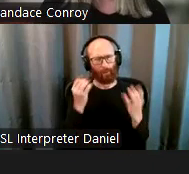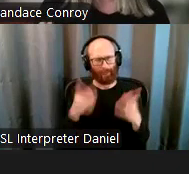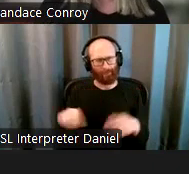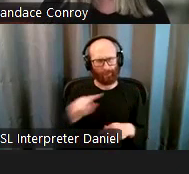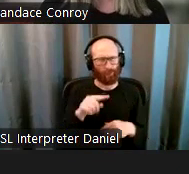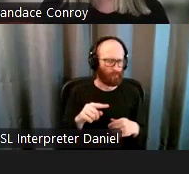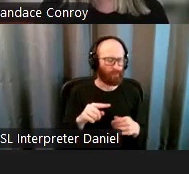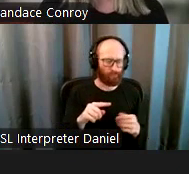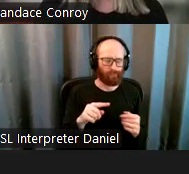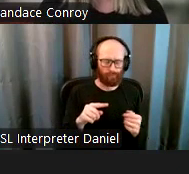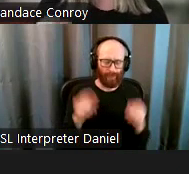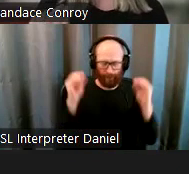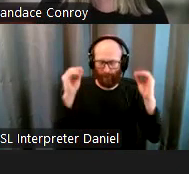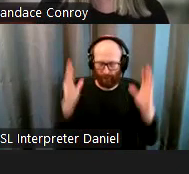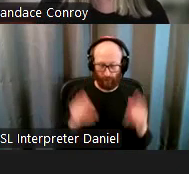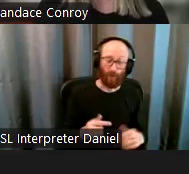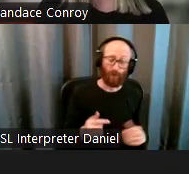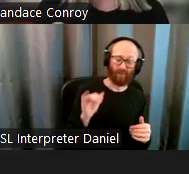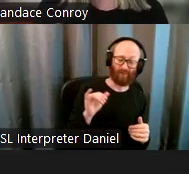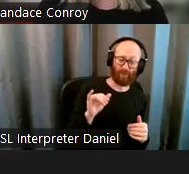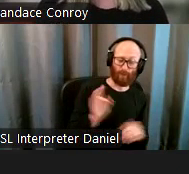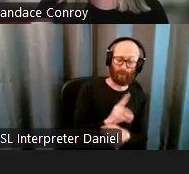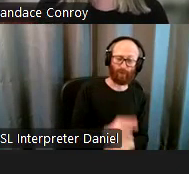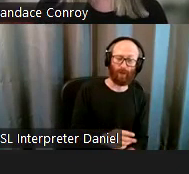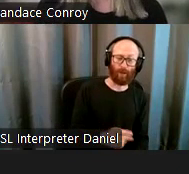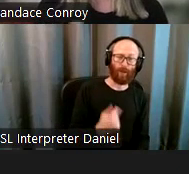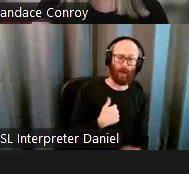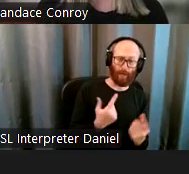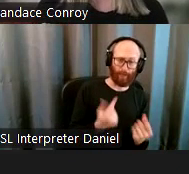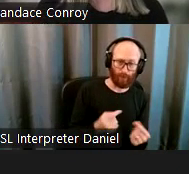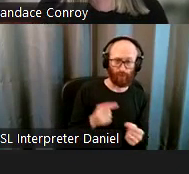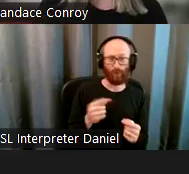we do, you do’ right? The teacher models this, the class participates together